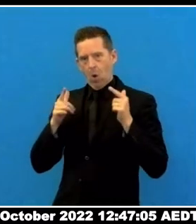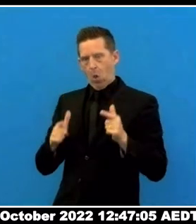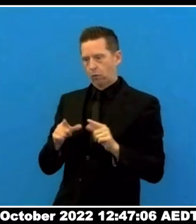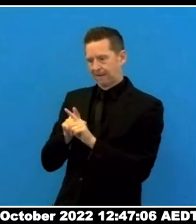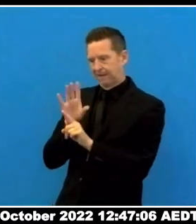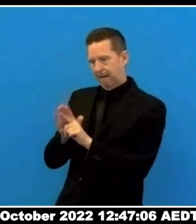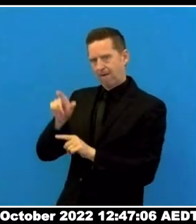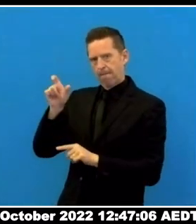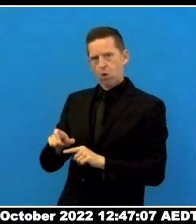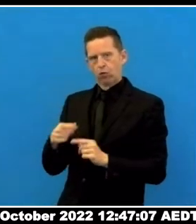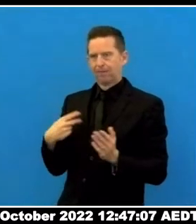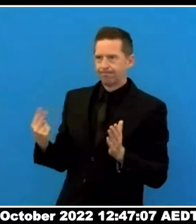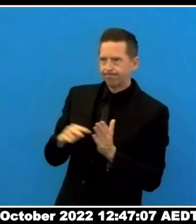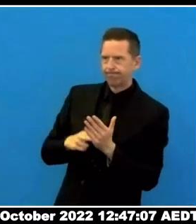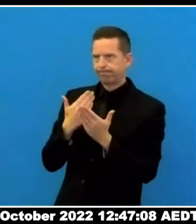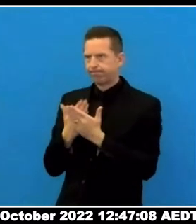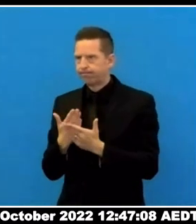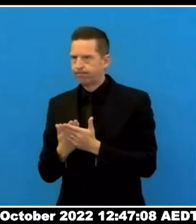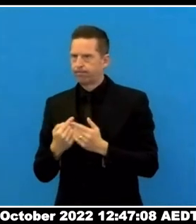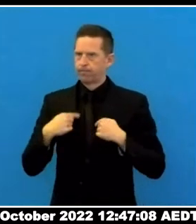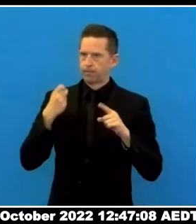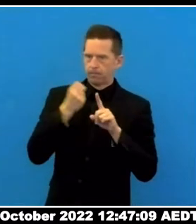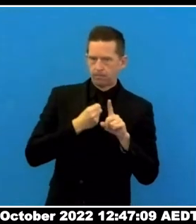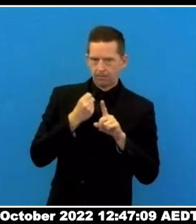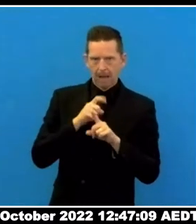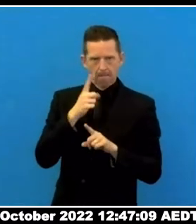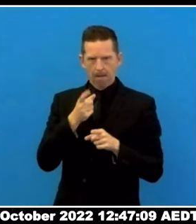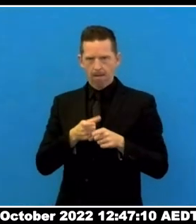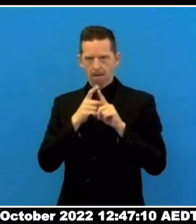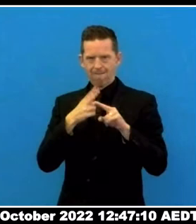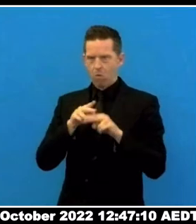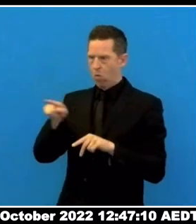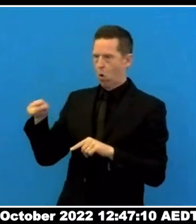that that creates some difficulty for people from refugee backgrounds